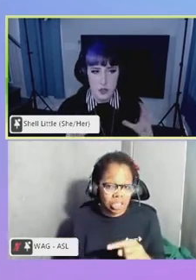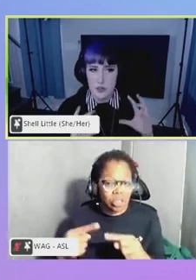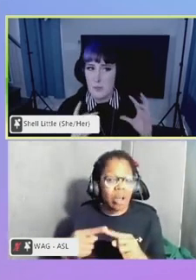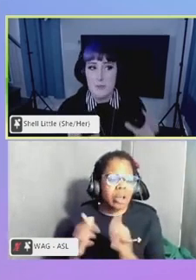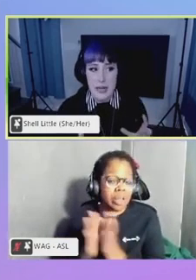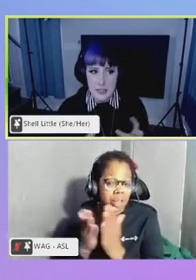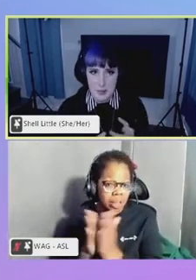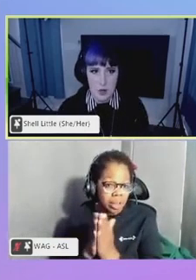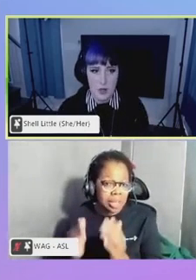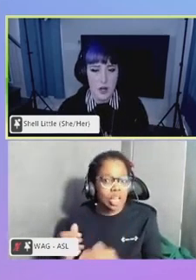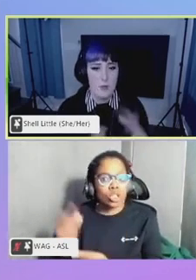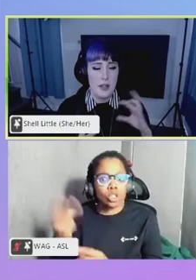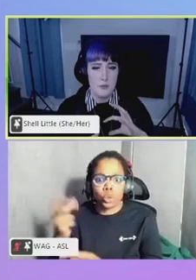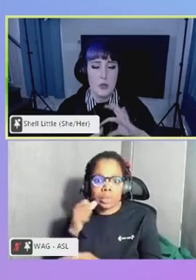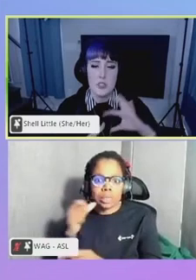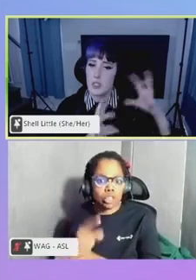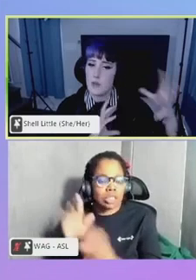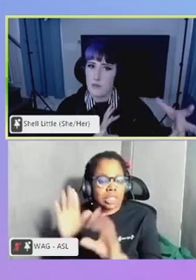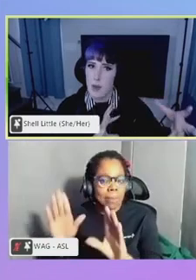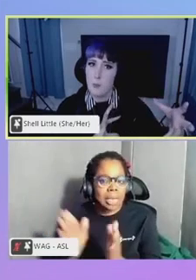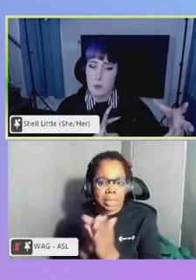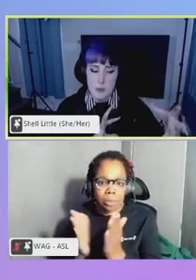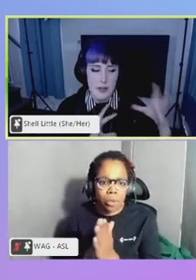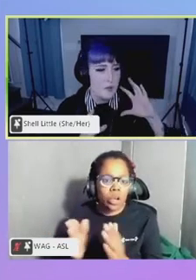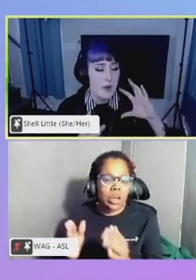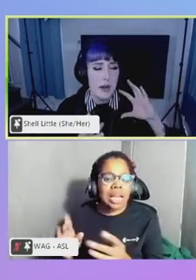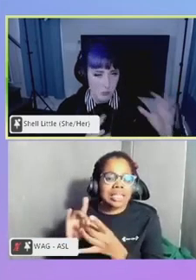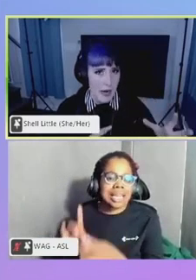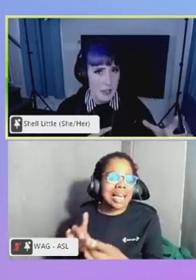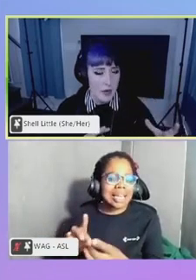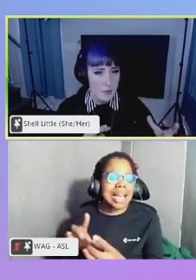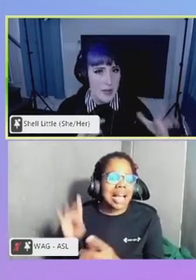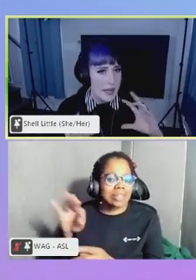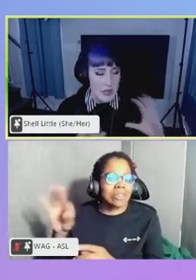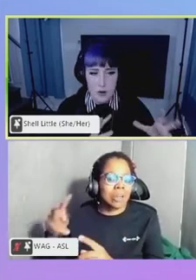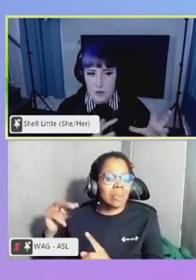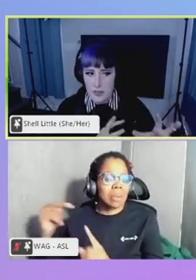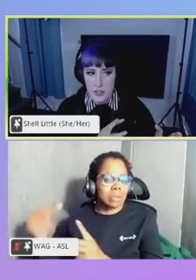is a form. It is not Nate Miller. It is just me. It is